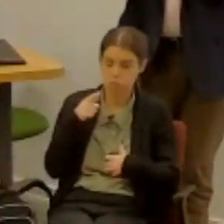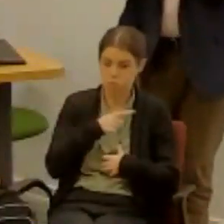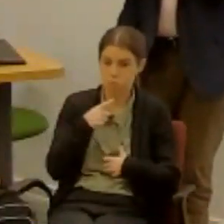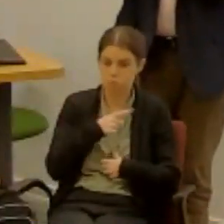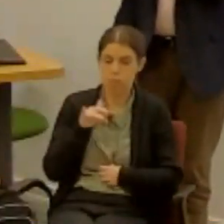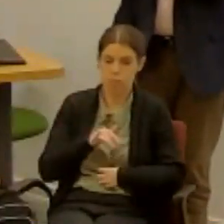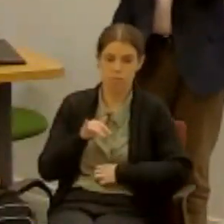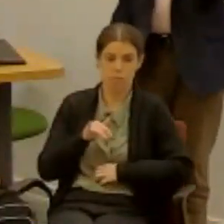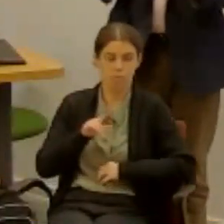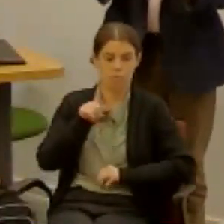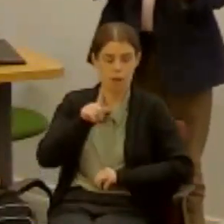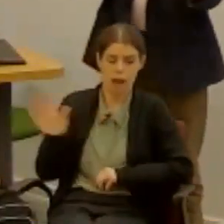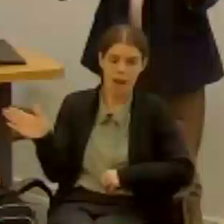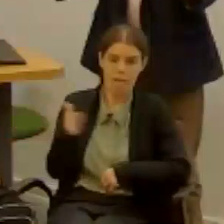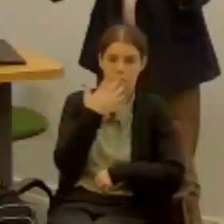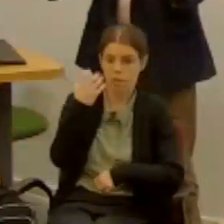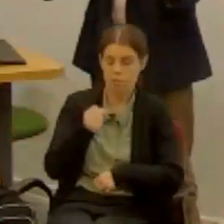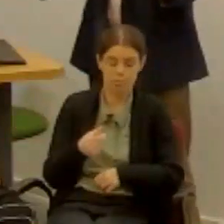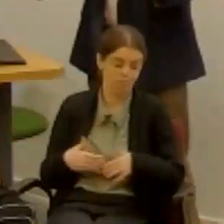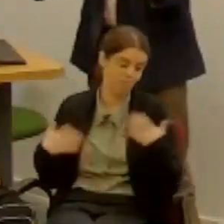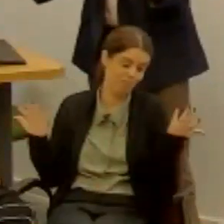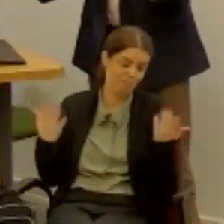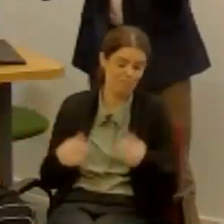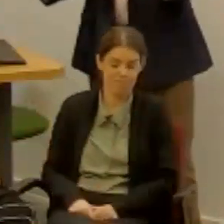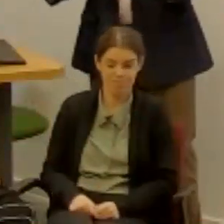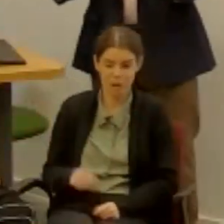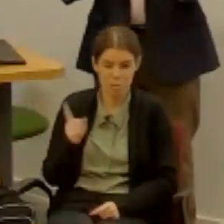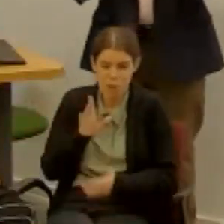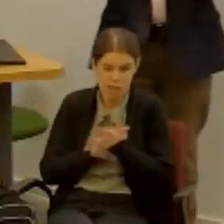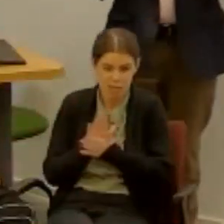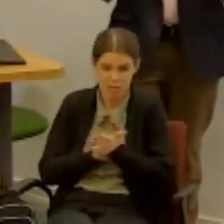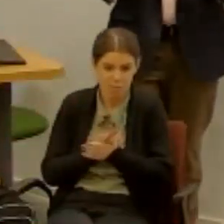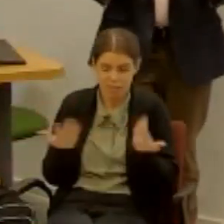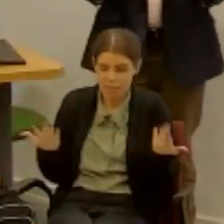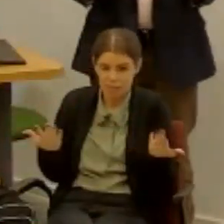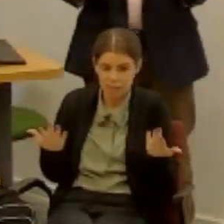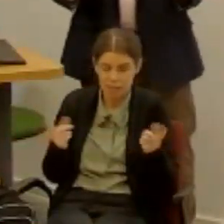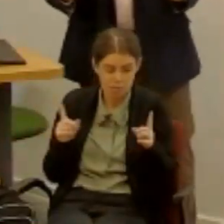But of course, for everybody else to say so. Well, it's just pathology. What does it mean? Does it get any significance at all.